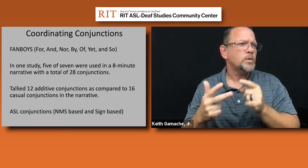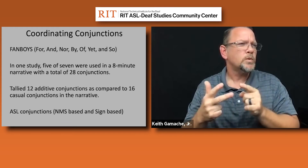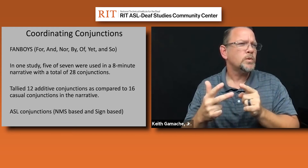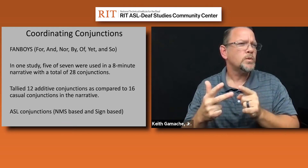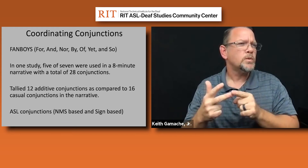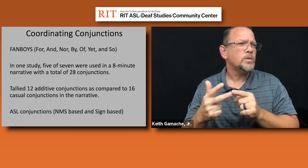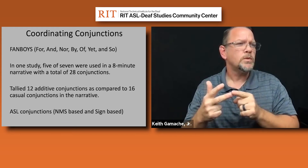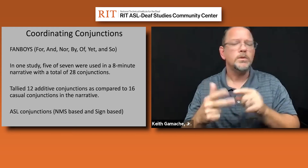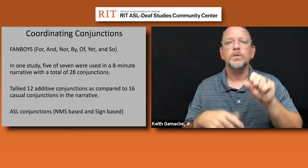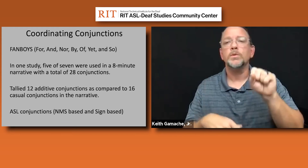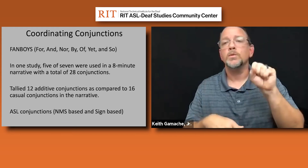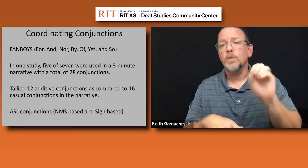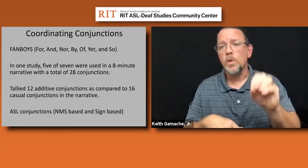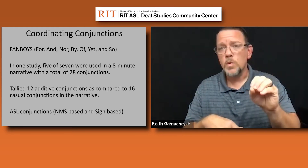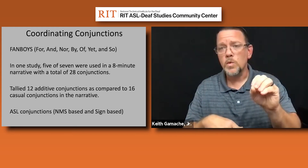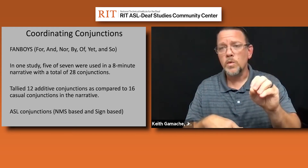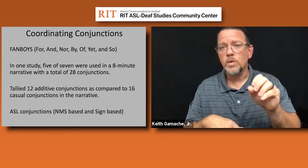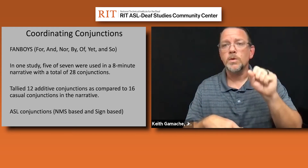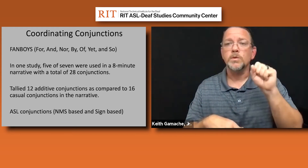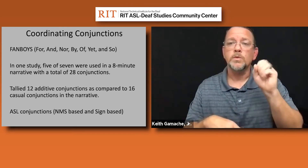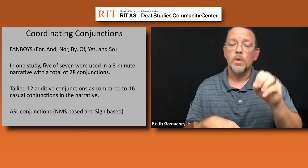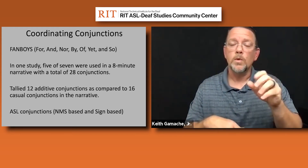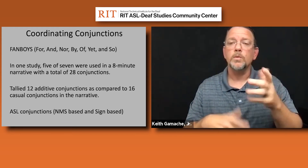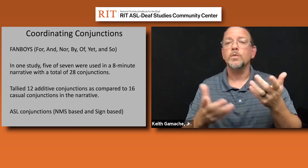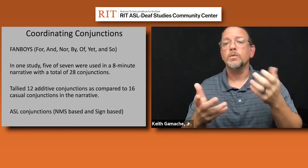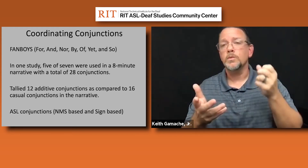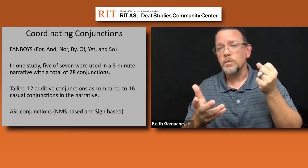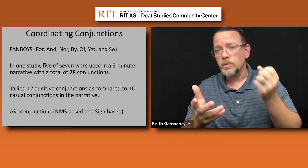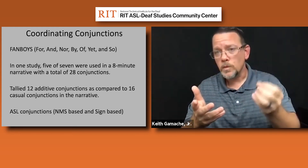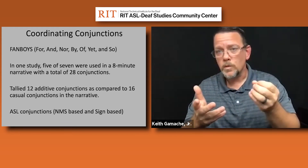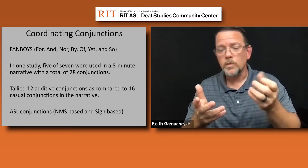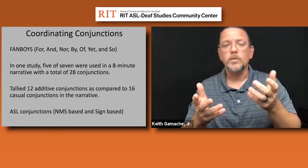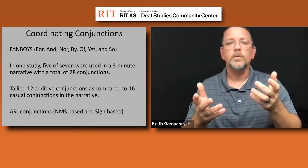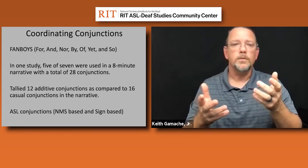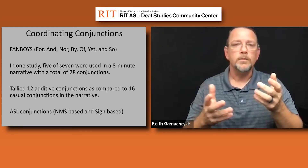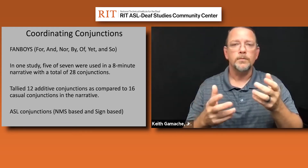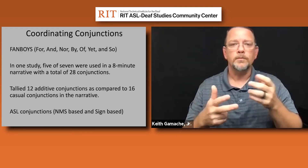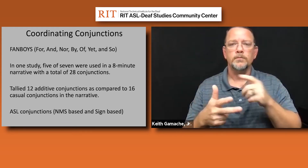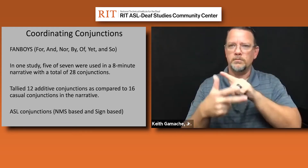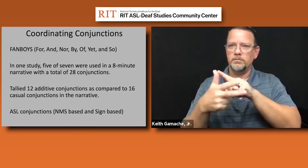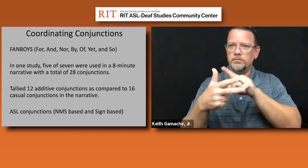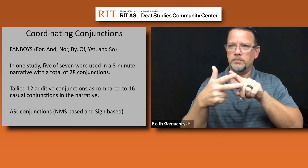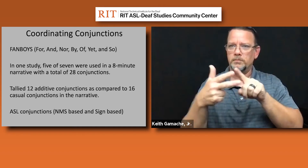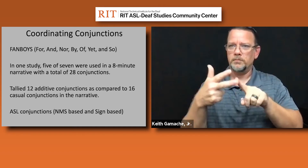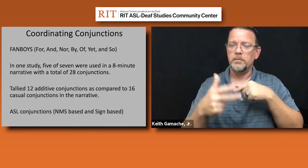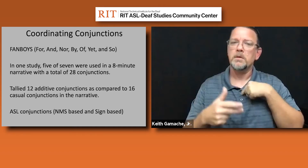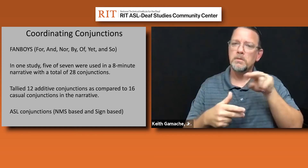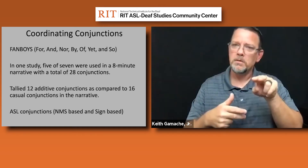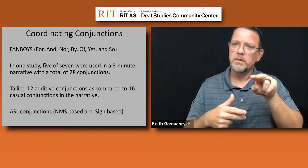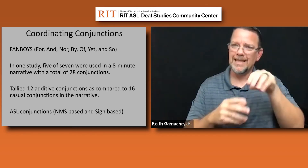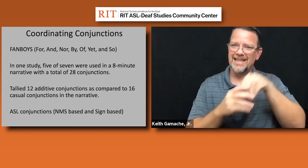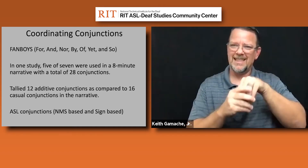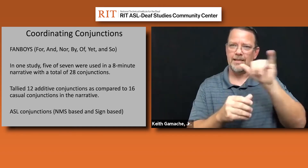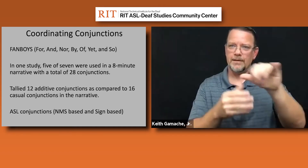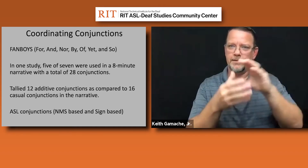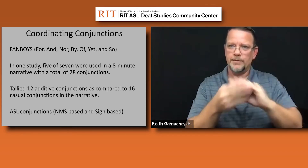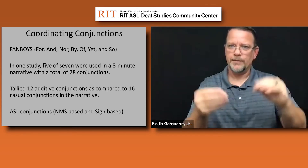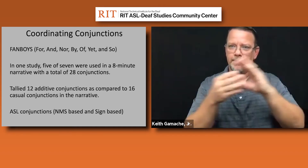most commonly used was "so," so, you know, it's used pretty frequently, and these were the top 3